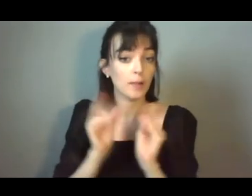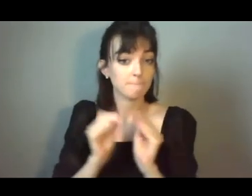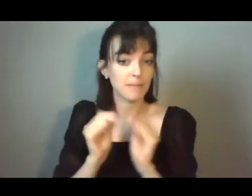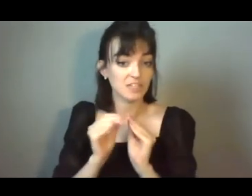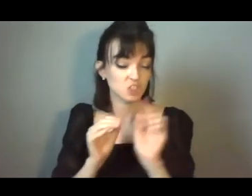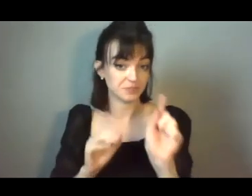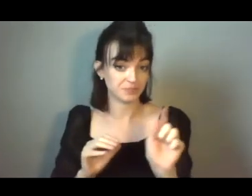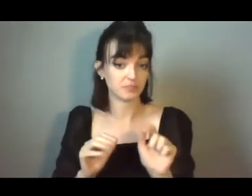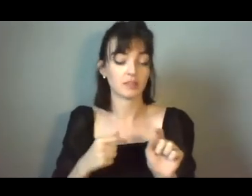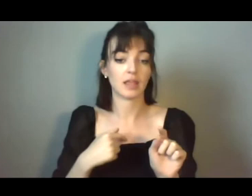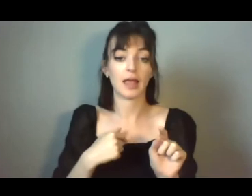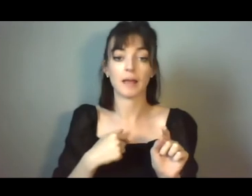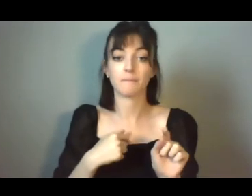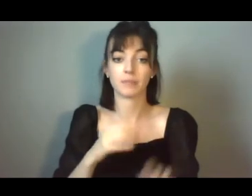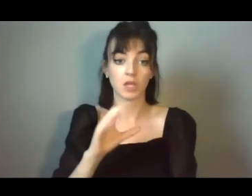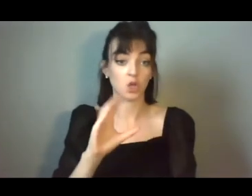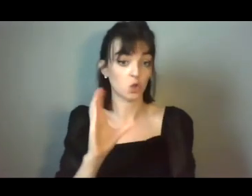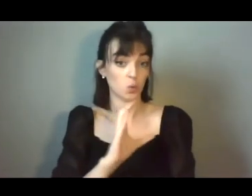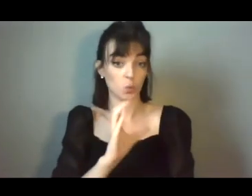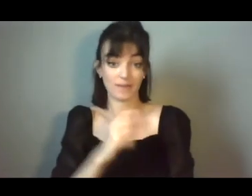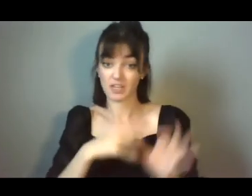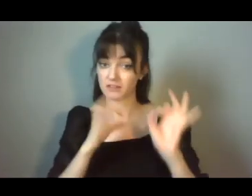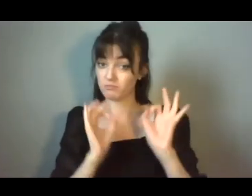Caoimhe's are really excellent and I would really recommend them to anybody who is able to access